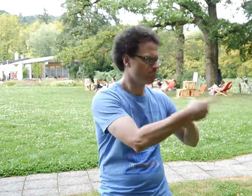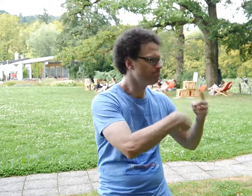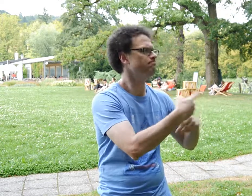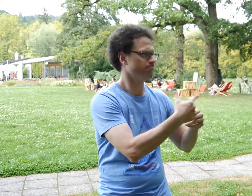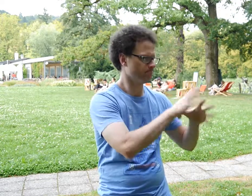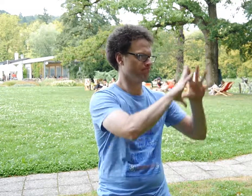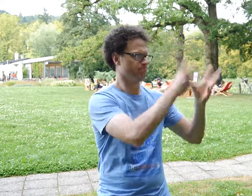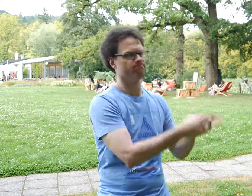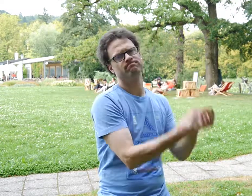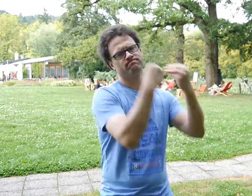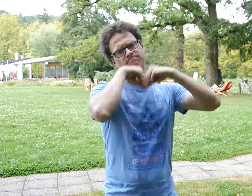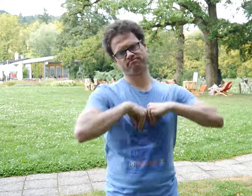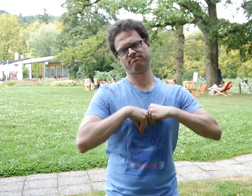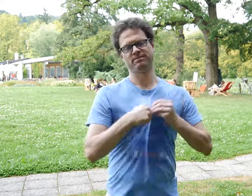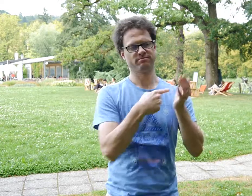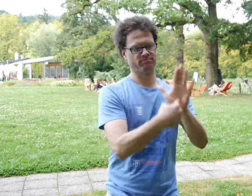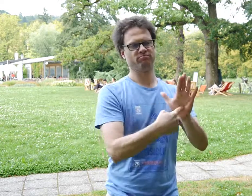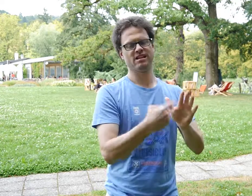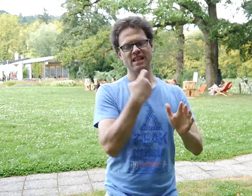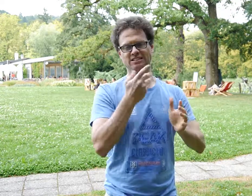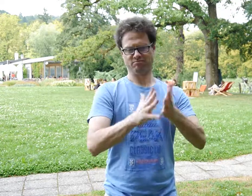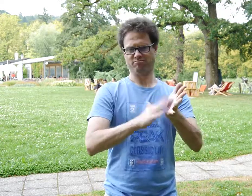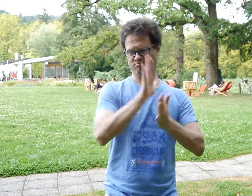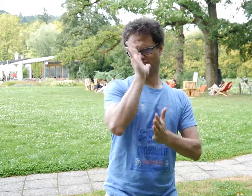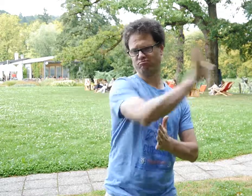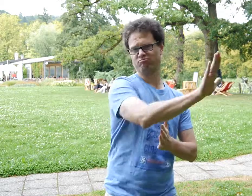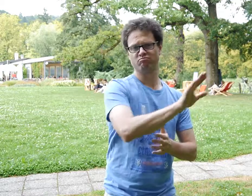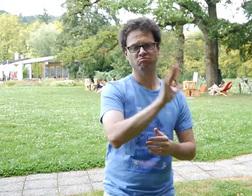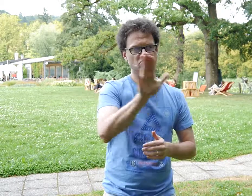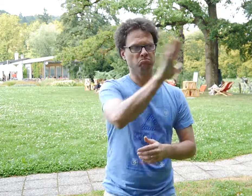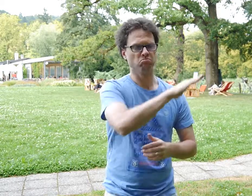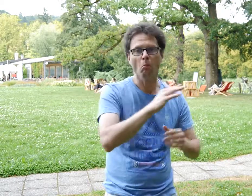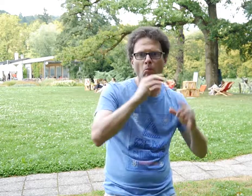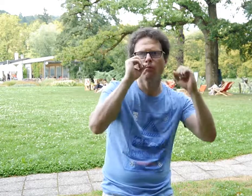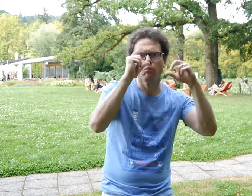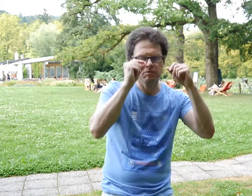I learn them and during the show I surprise the audience with what I know.